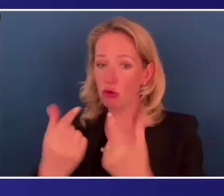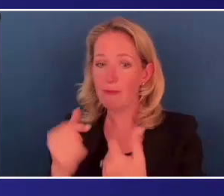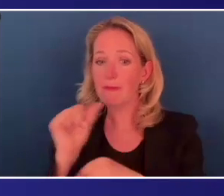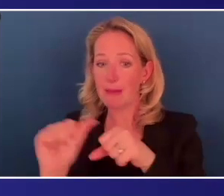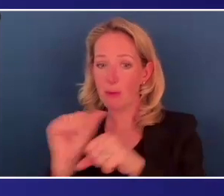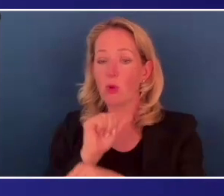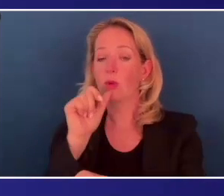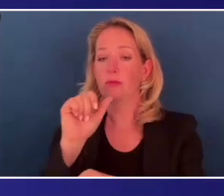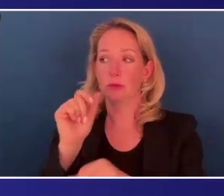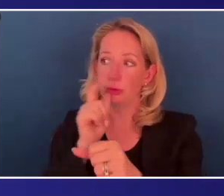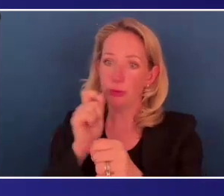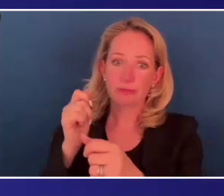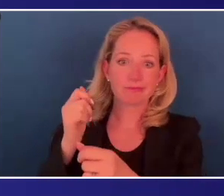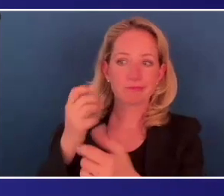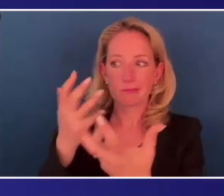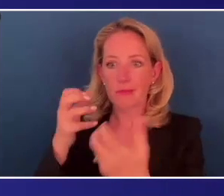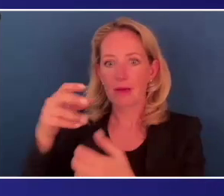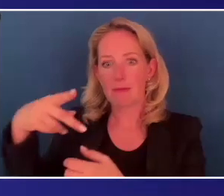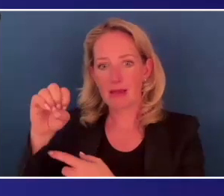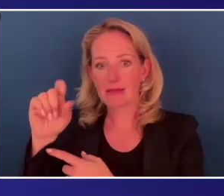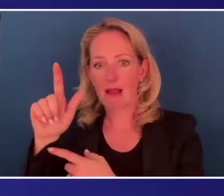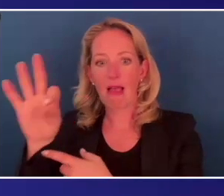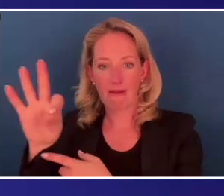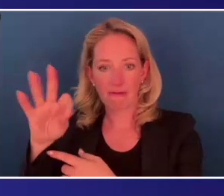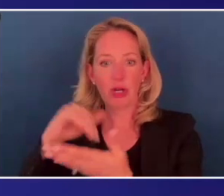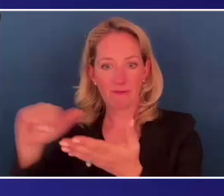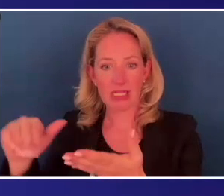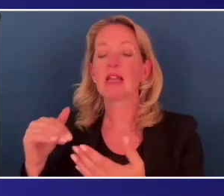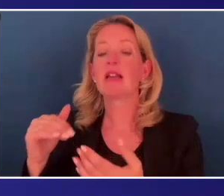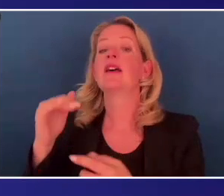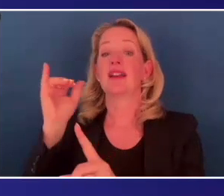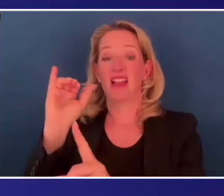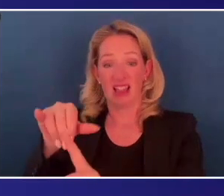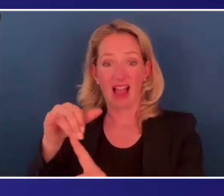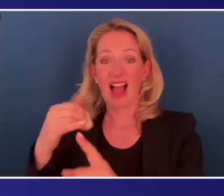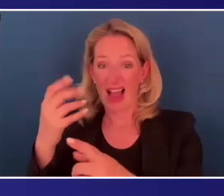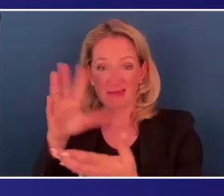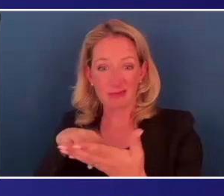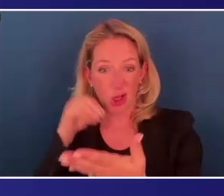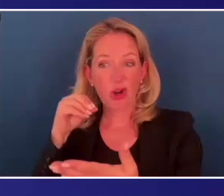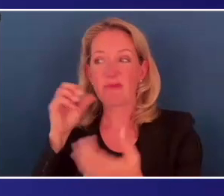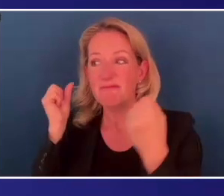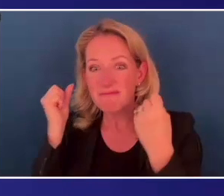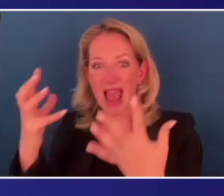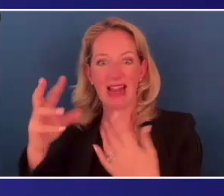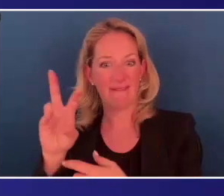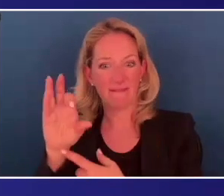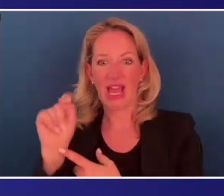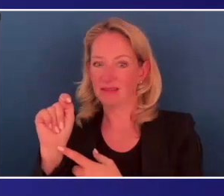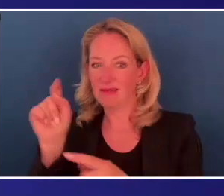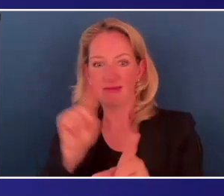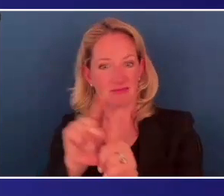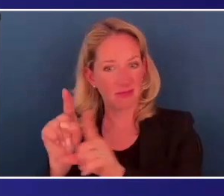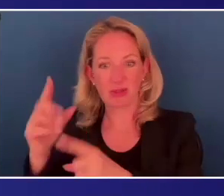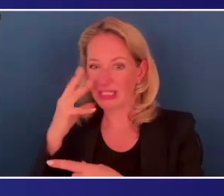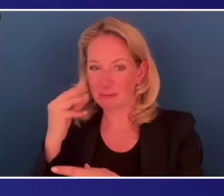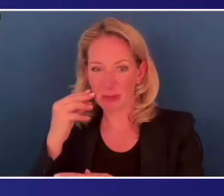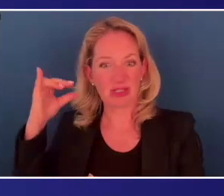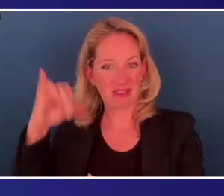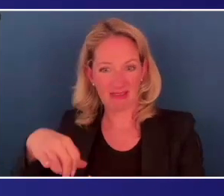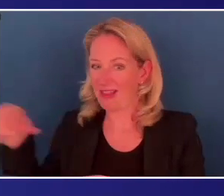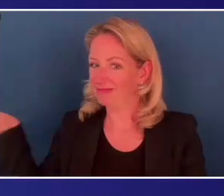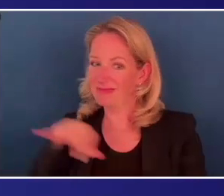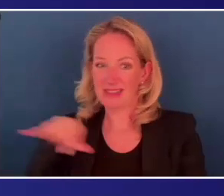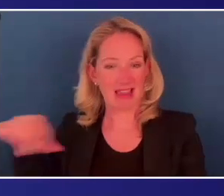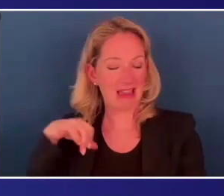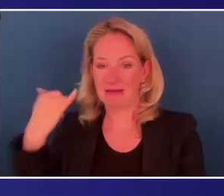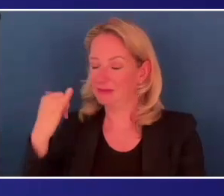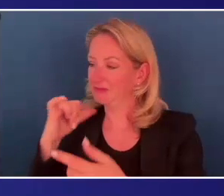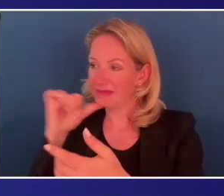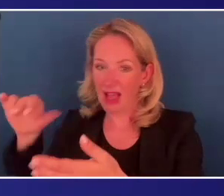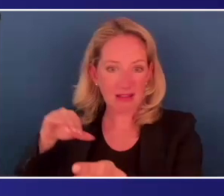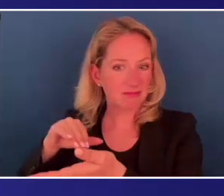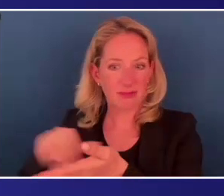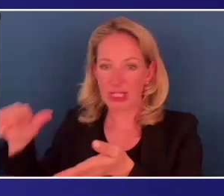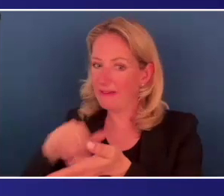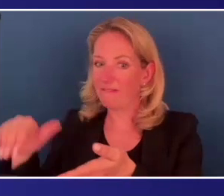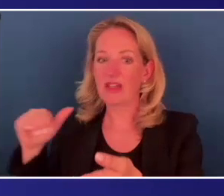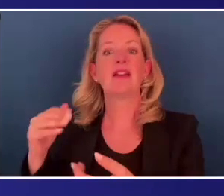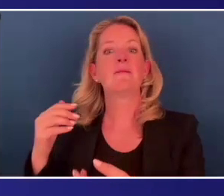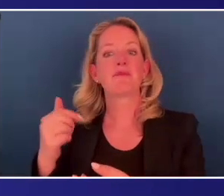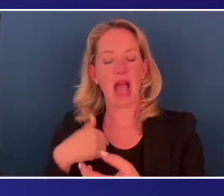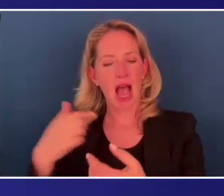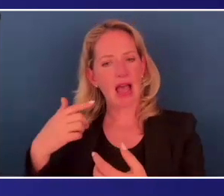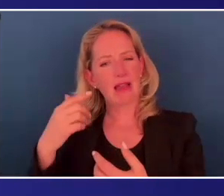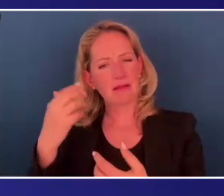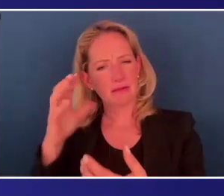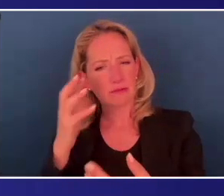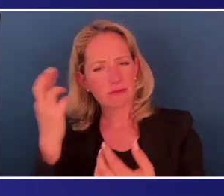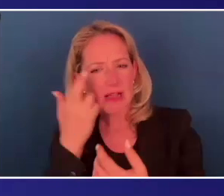I learned of many veterans. Who are having similar issues getting their military service counted? I worry that people who lack the rank that I had, were less persistent or informed than I was, would be unable to fulfill the requirements.